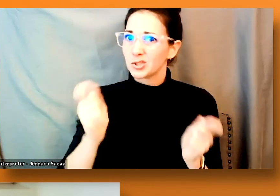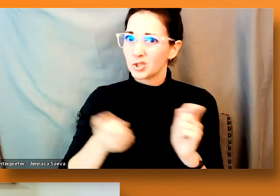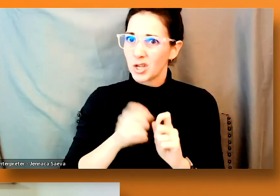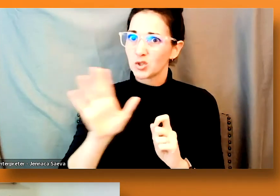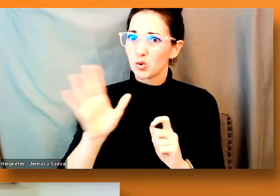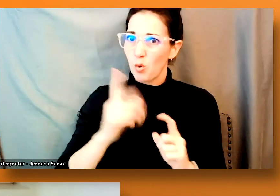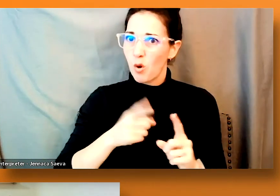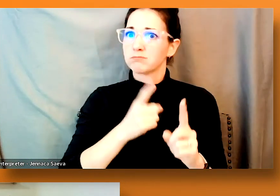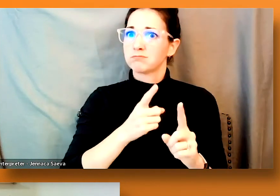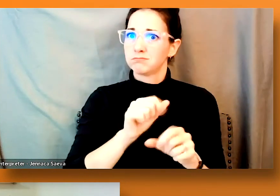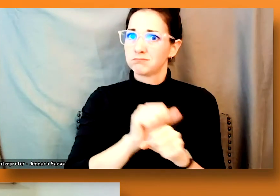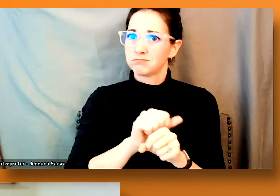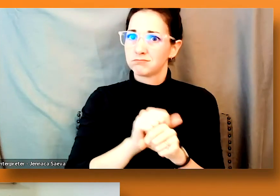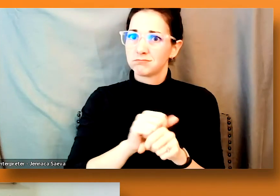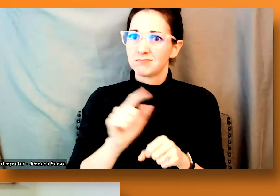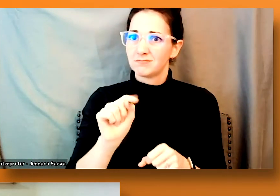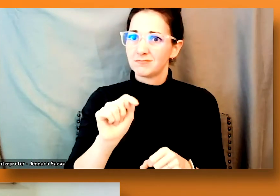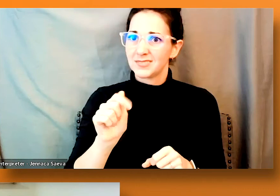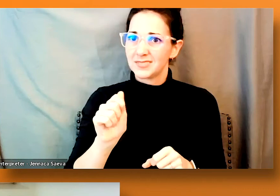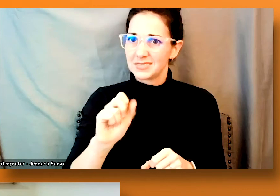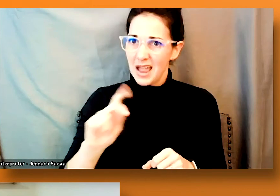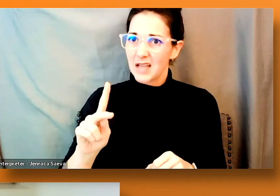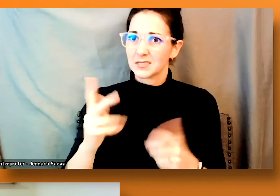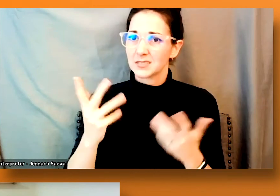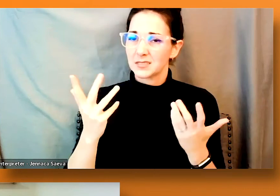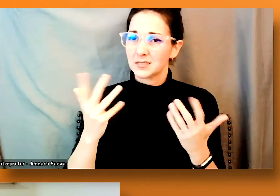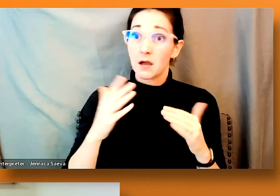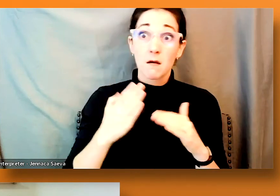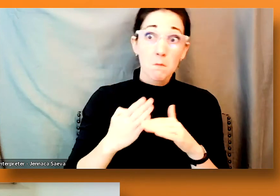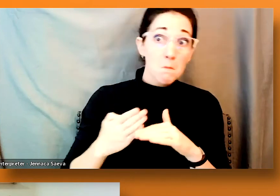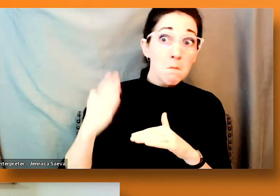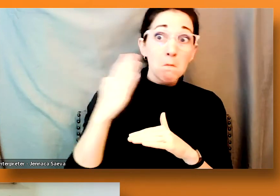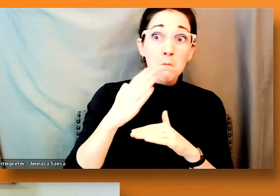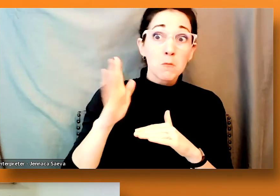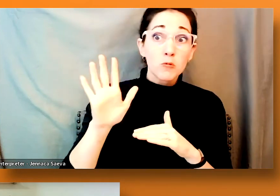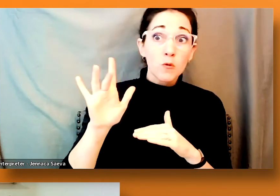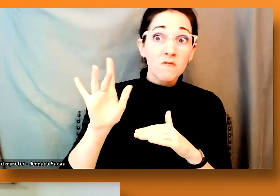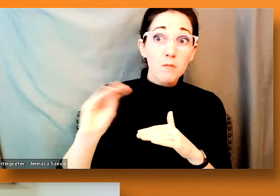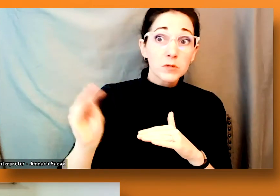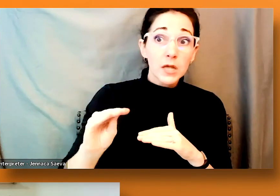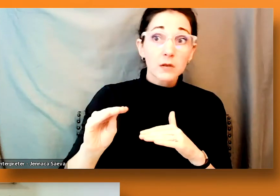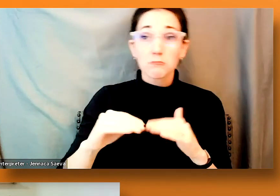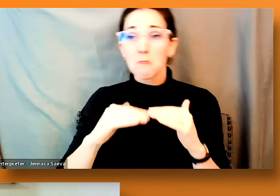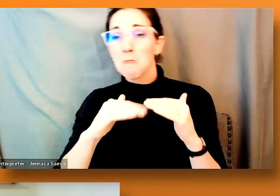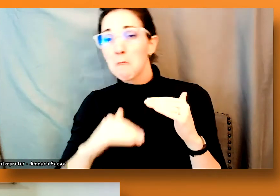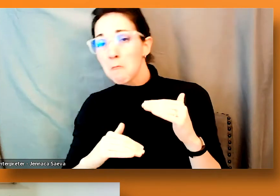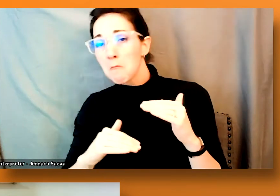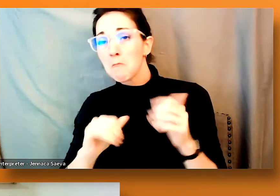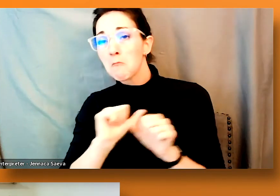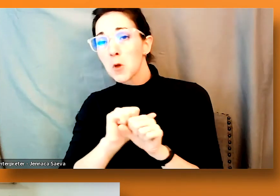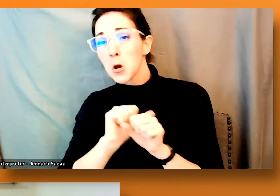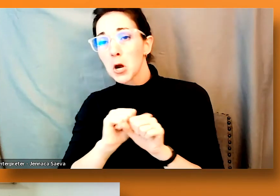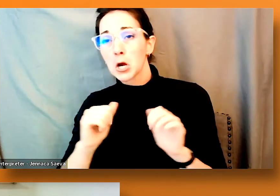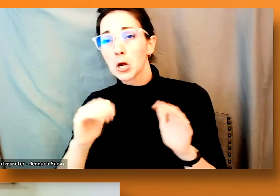and the tasks you were originally going to accomplish. Whether you're going above and beyond by 25% or you're decreasing your effort by 25%,